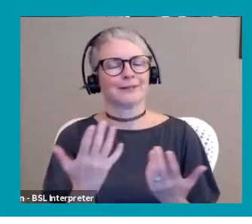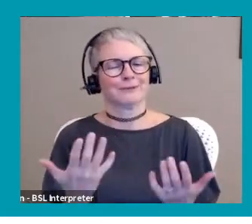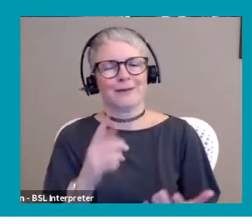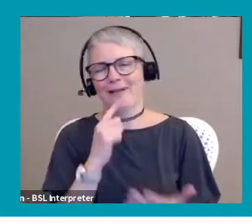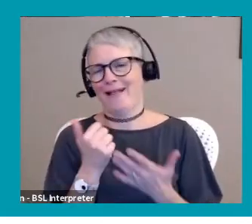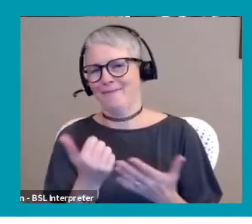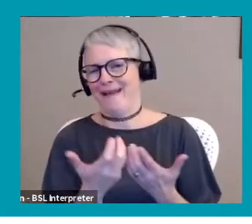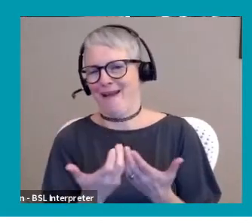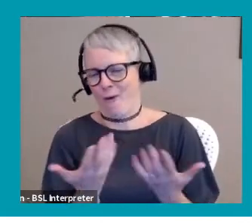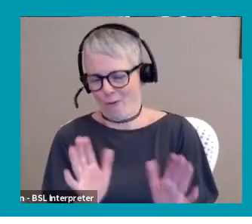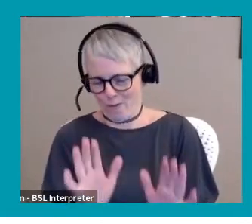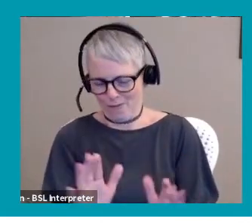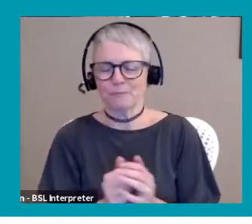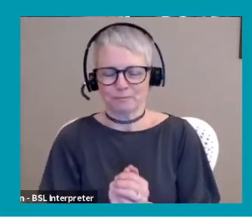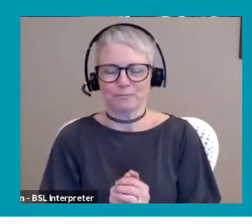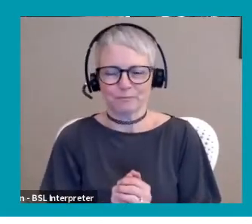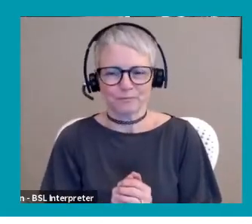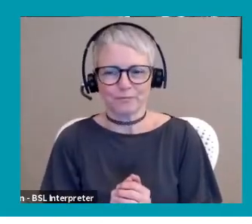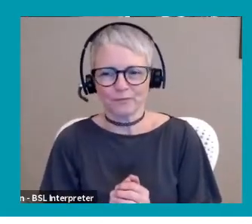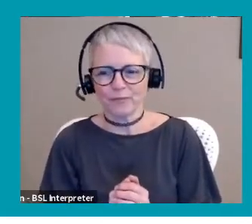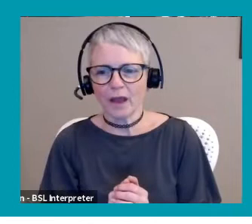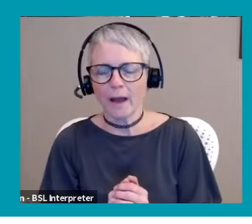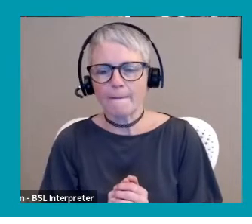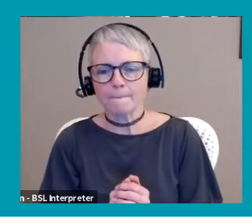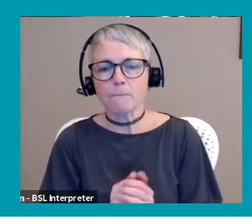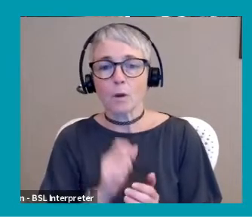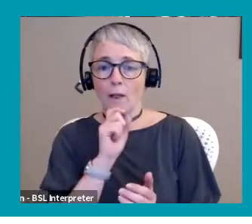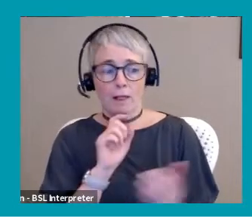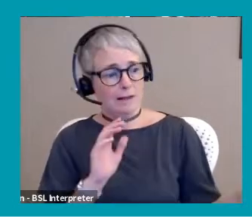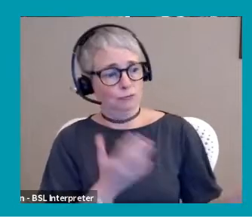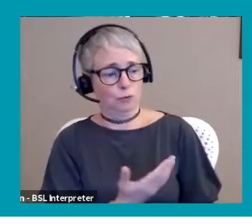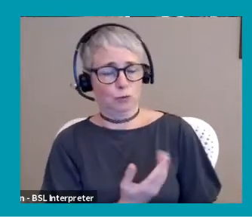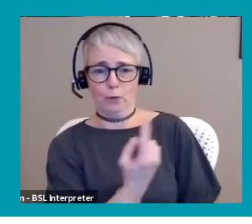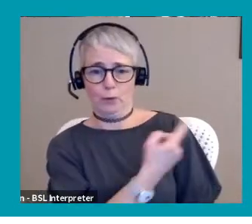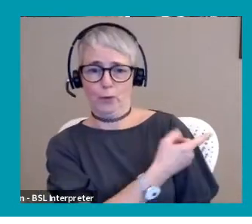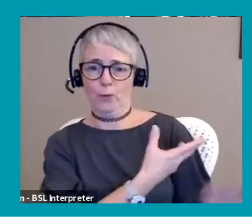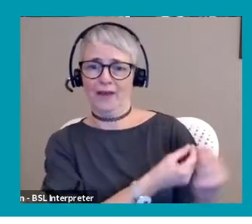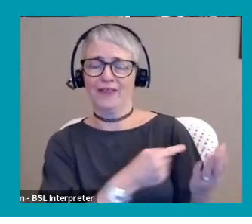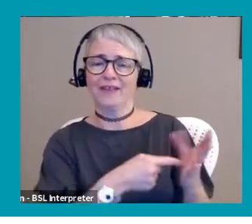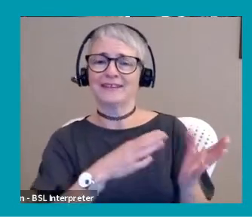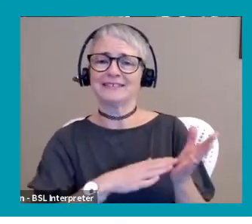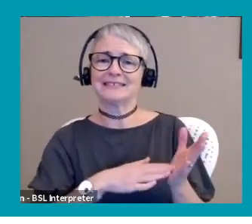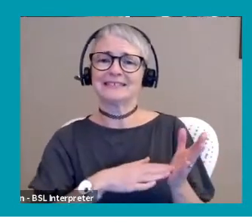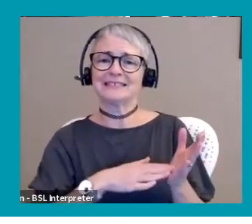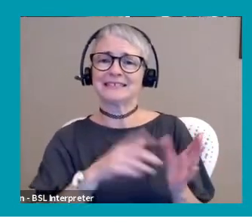So I want to introduce my cohost, Tammy Harman, welcome Tammy.